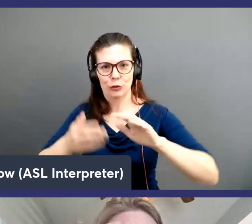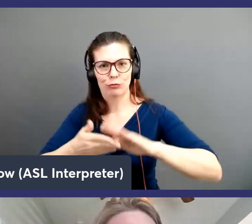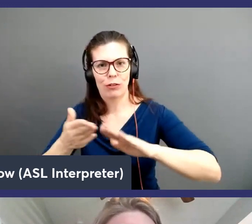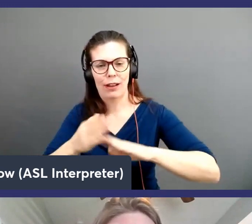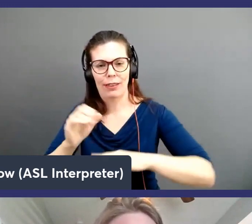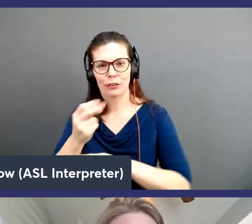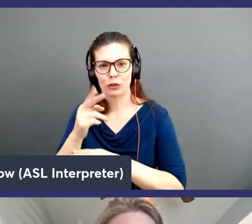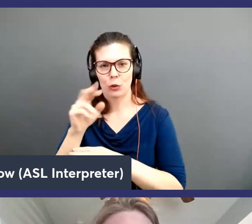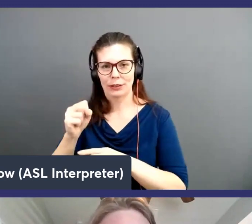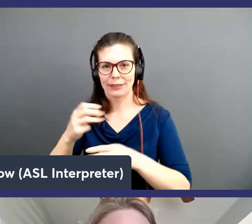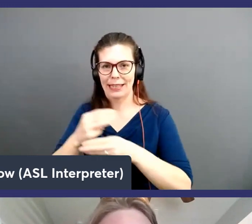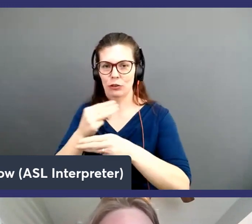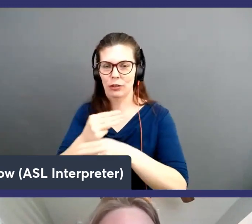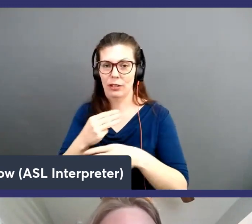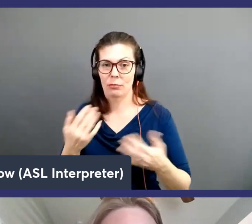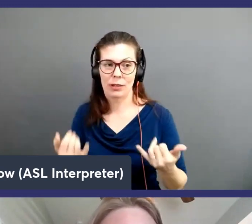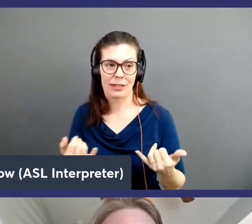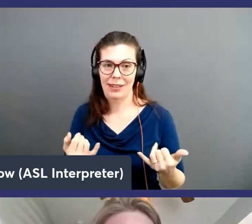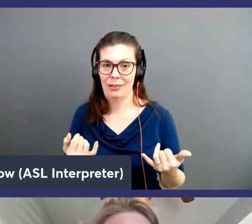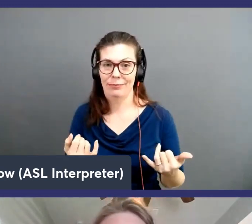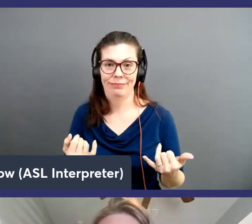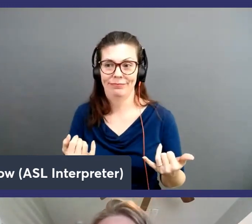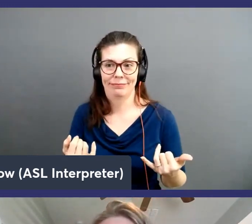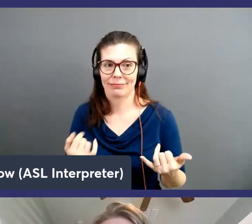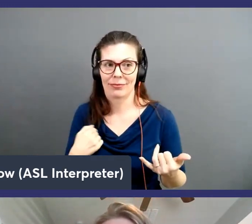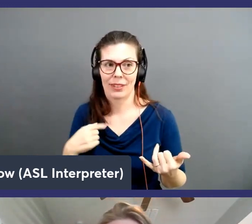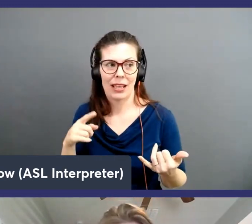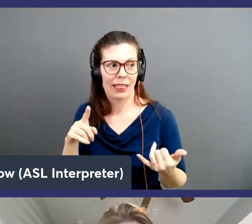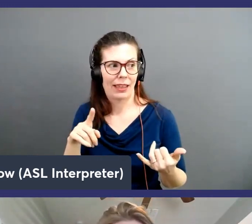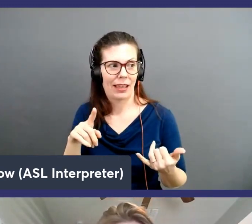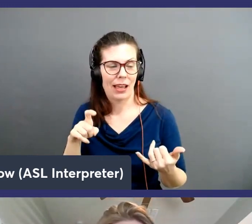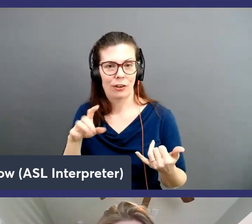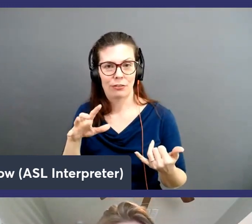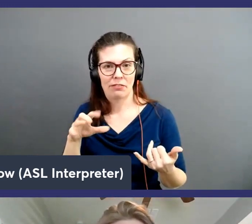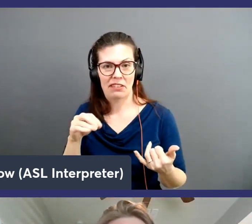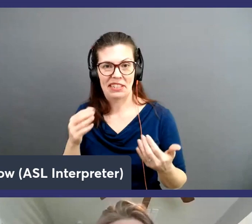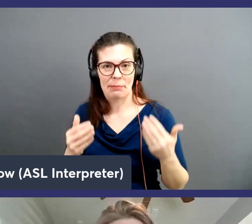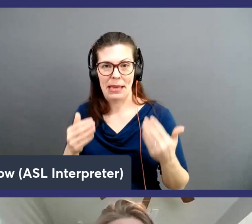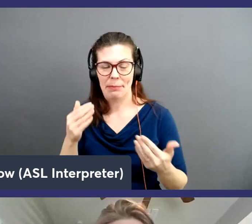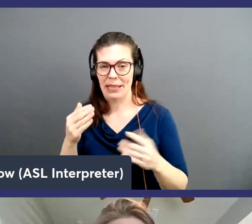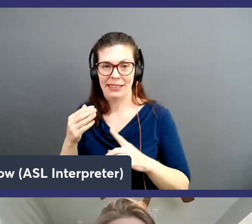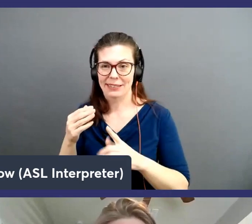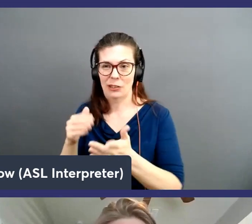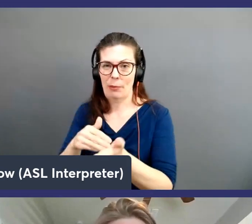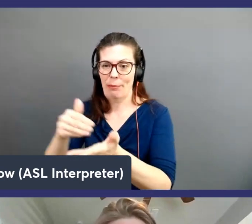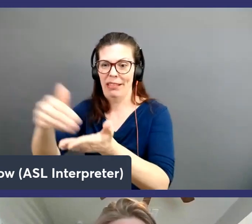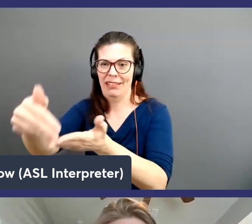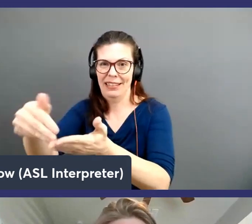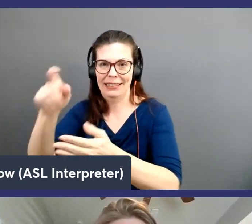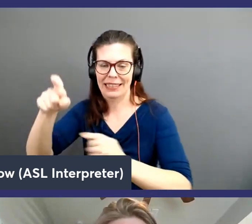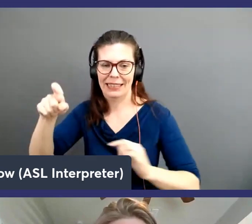and at the moment, we're sitting at like 150, maybe, and they're not error-corrected.